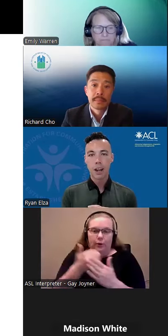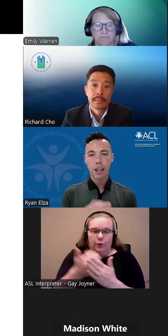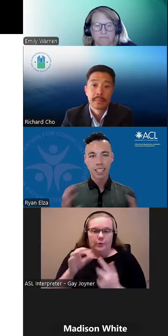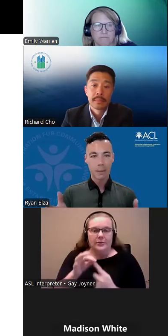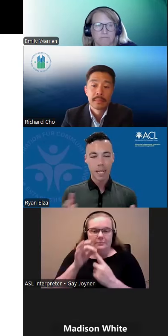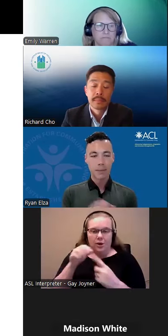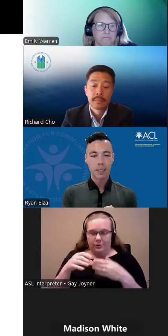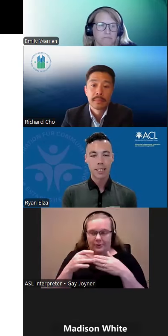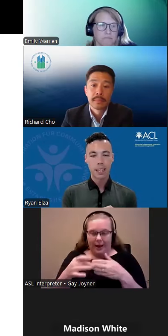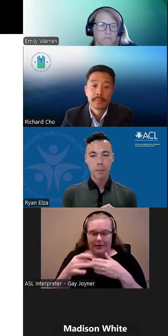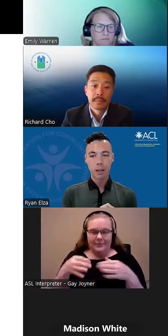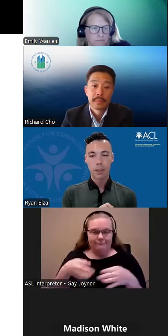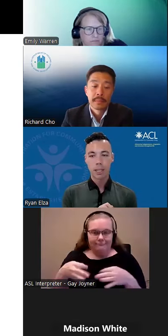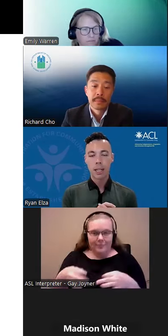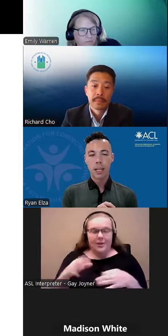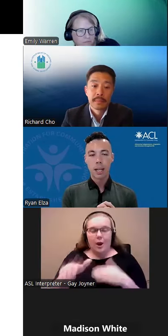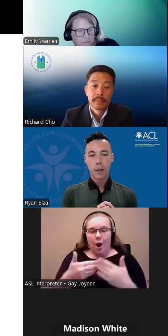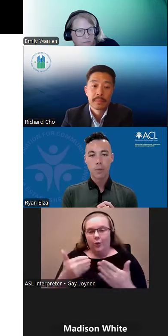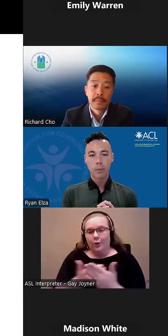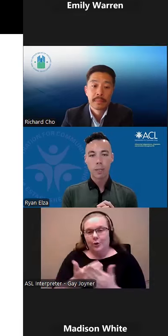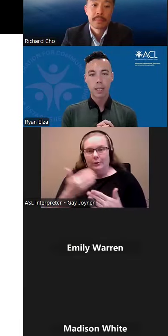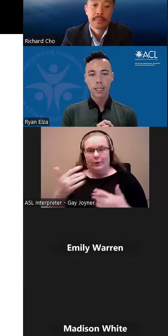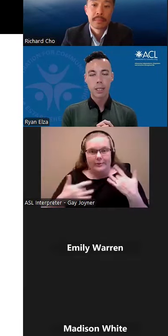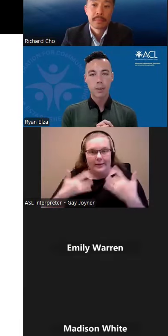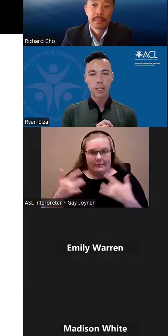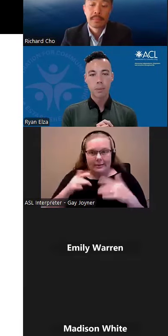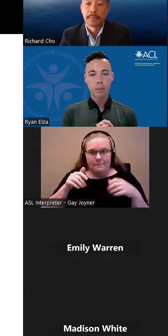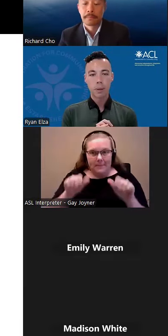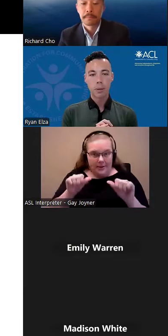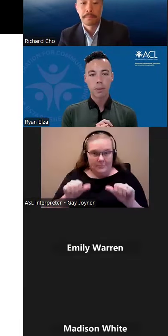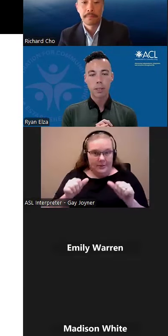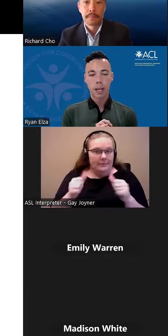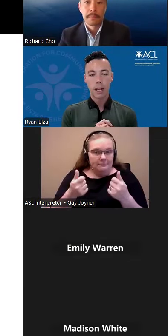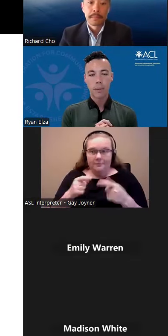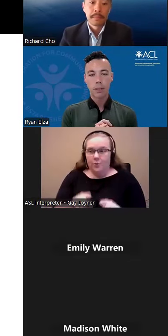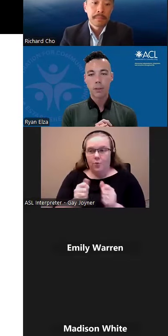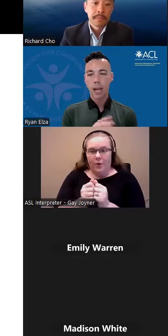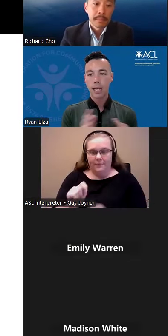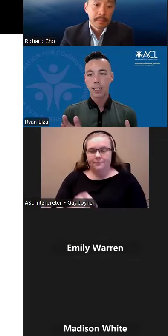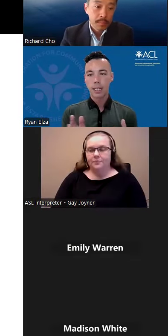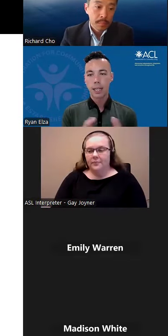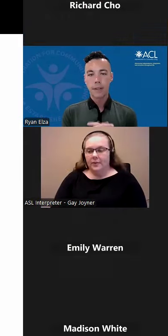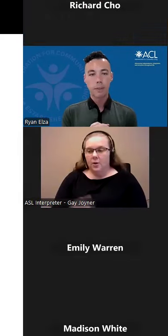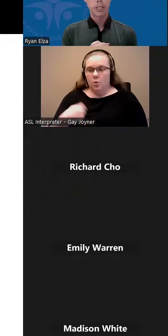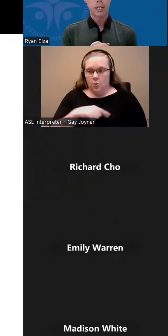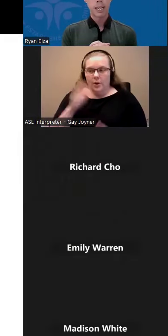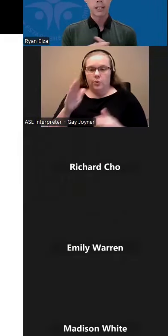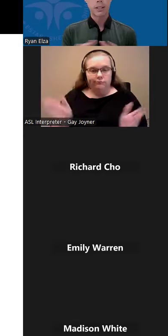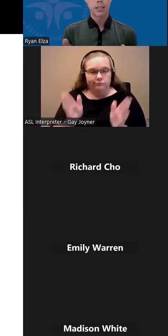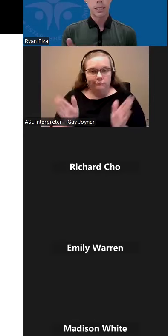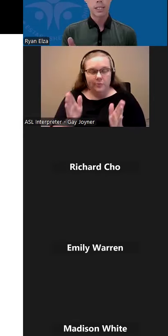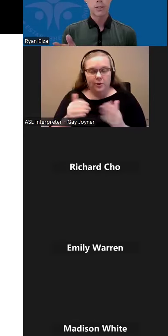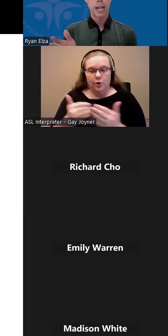and we will continue to promote you guidance and information and technical assistance to the